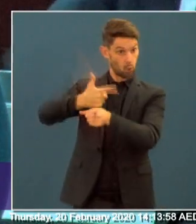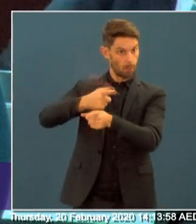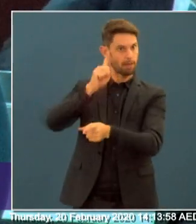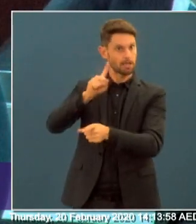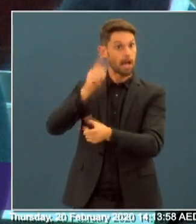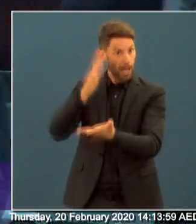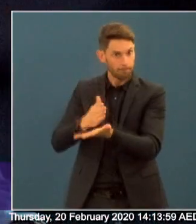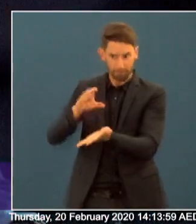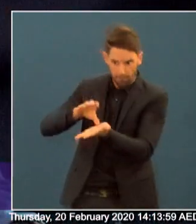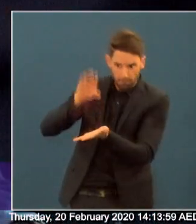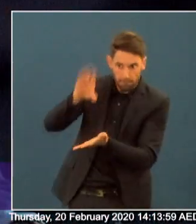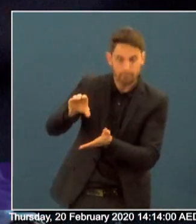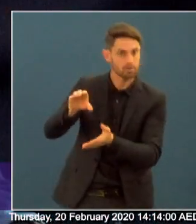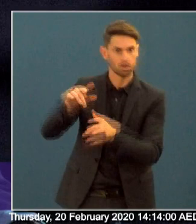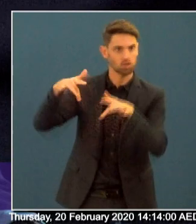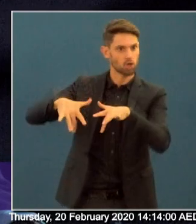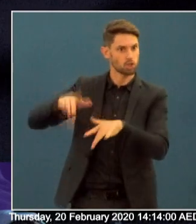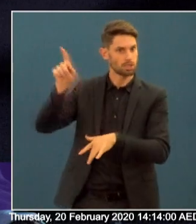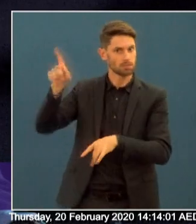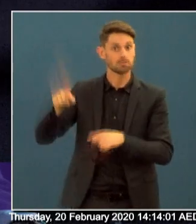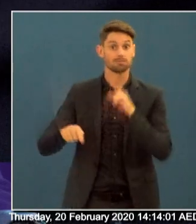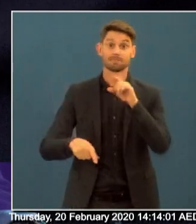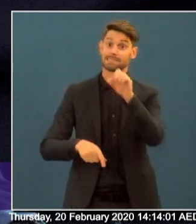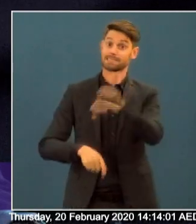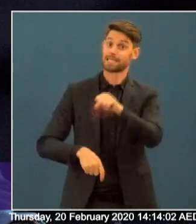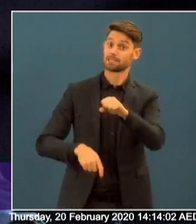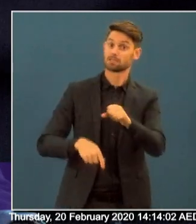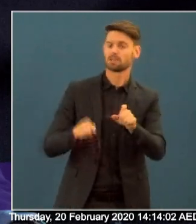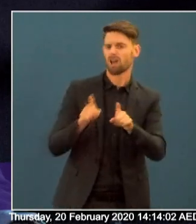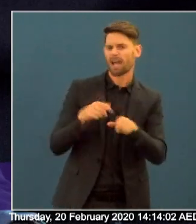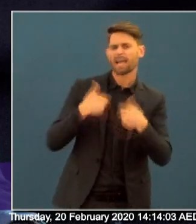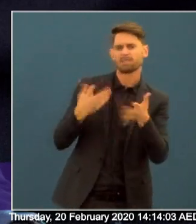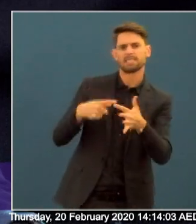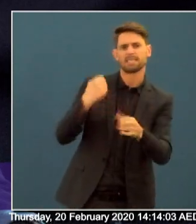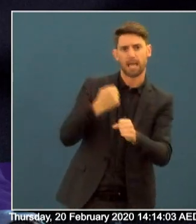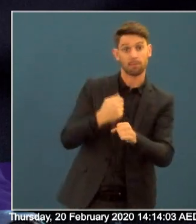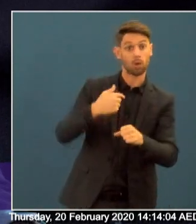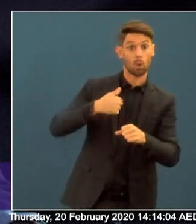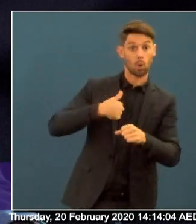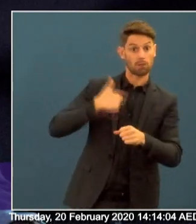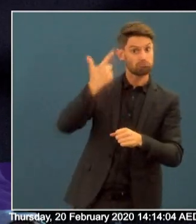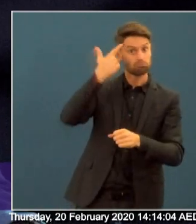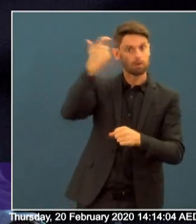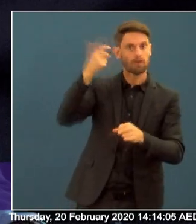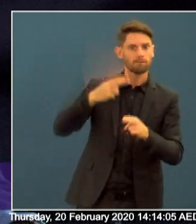That's correct. For example, we put forward a proposal to develop curriculum toolkits for nursing and medical curricula